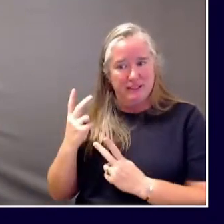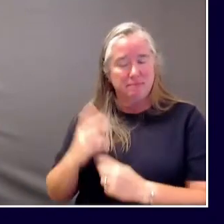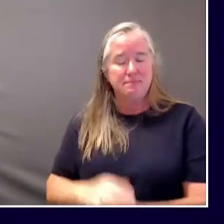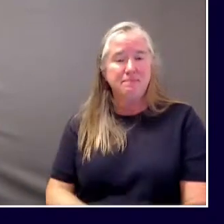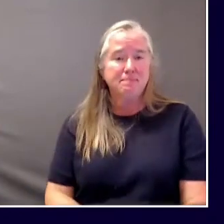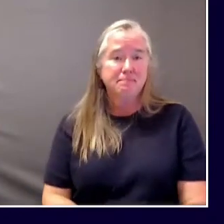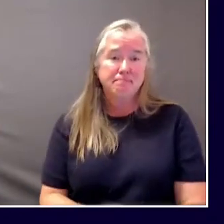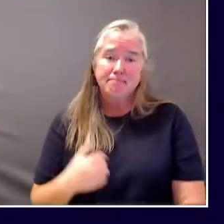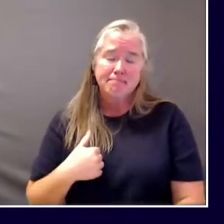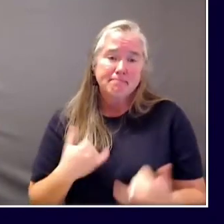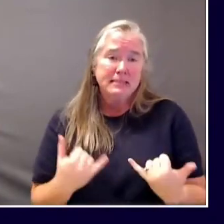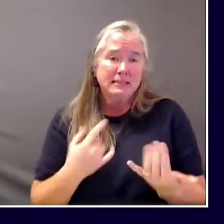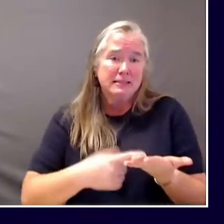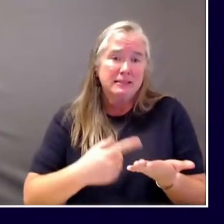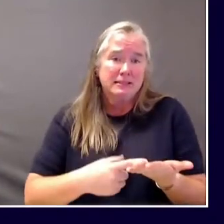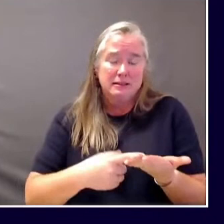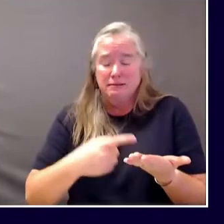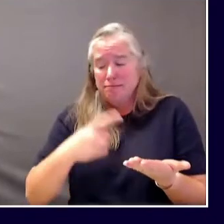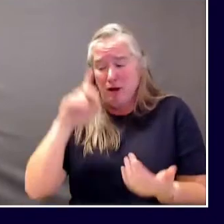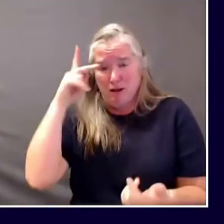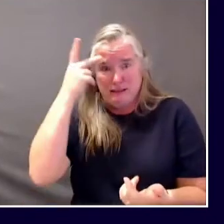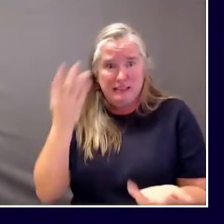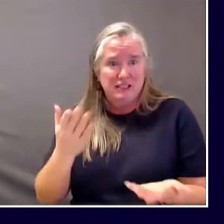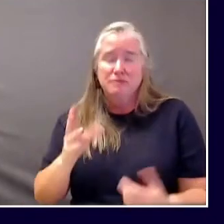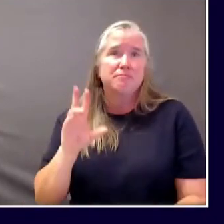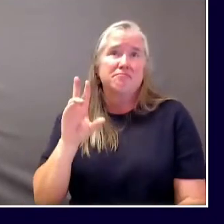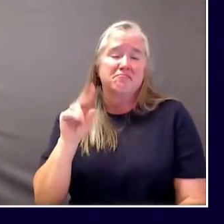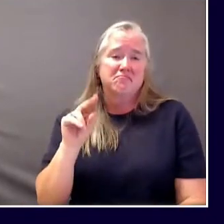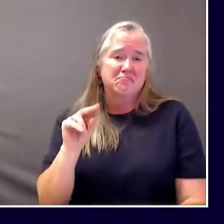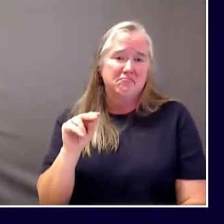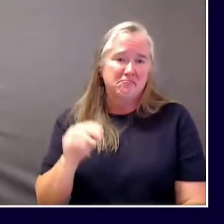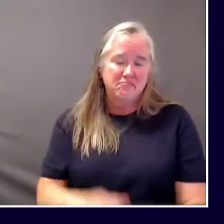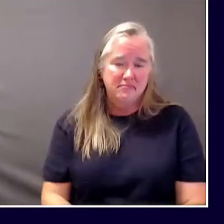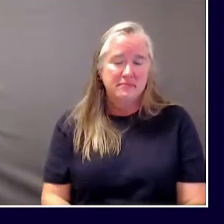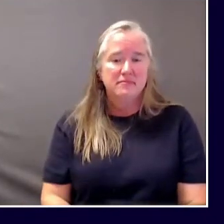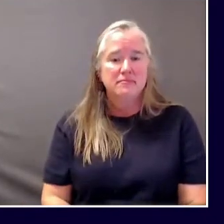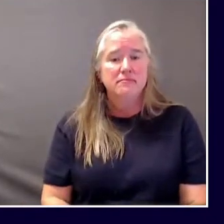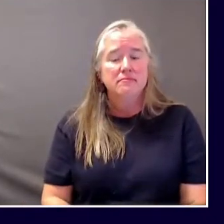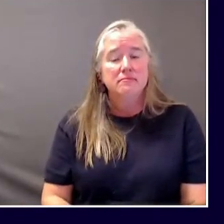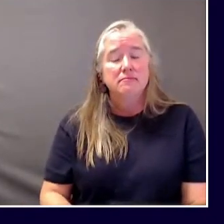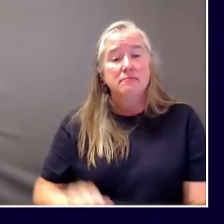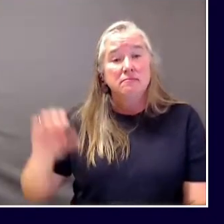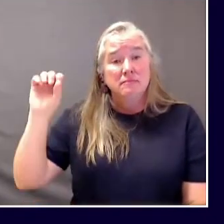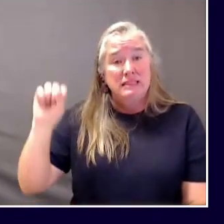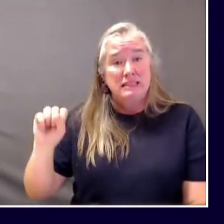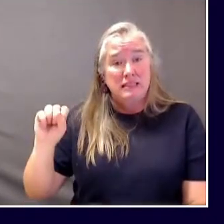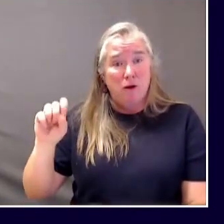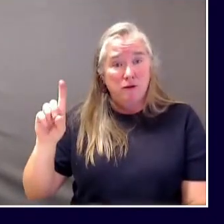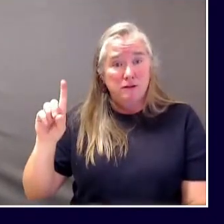statistics and South Dakota